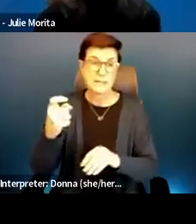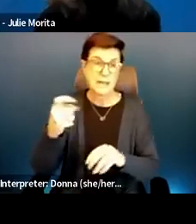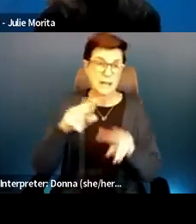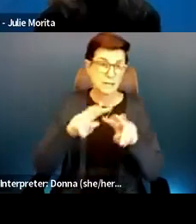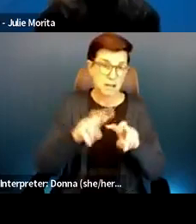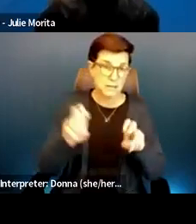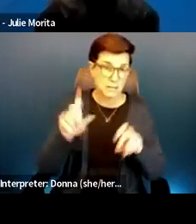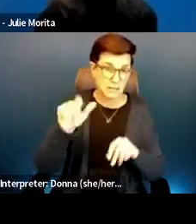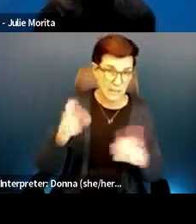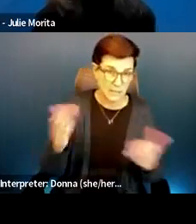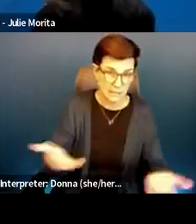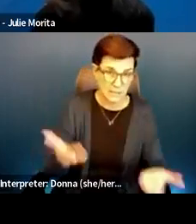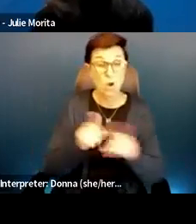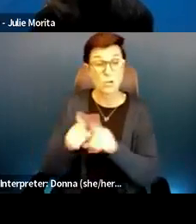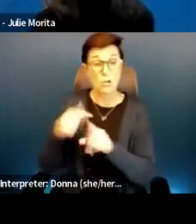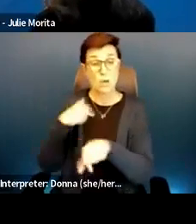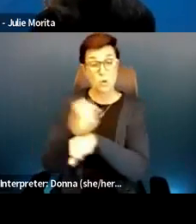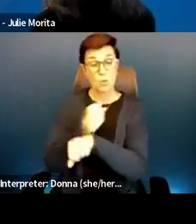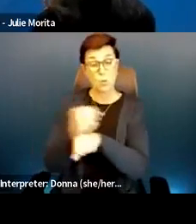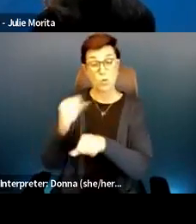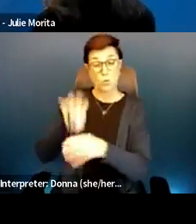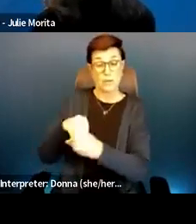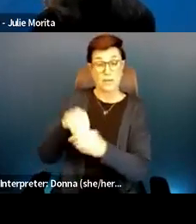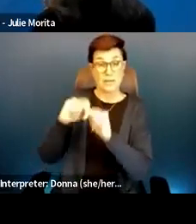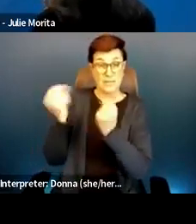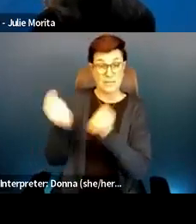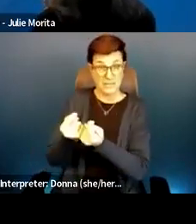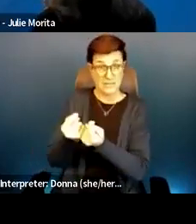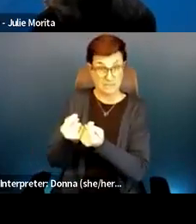clinical research, and those two teams are mostly separate in their function here.